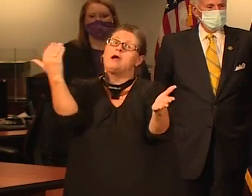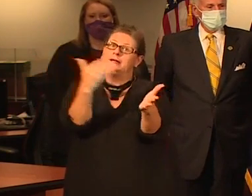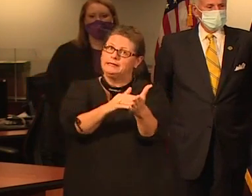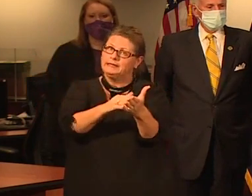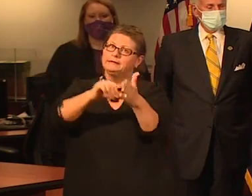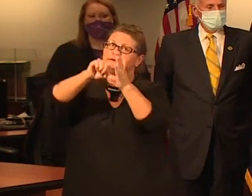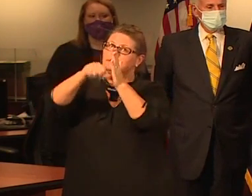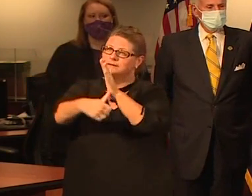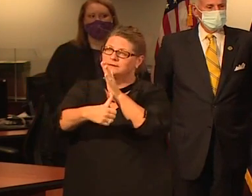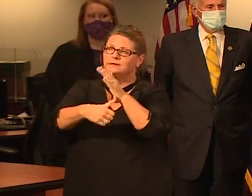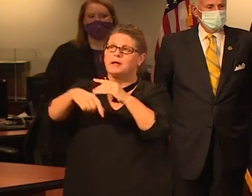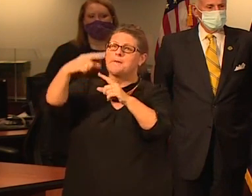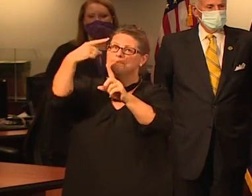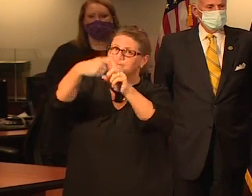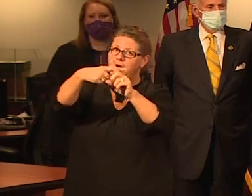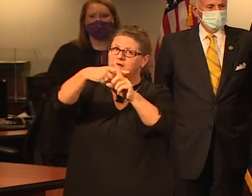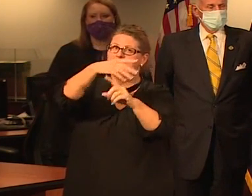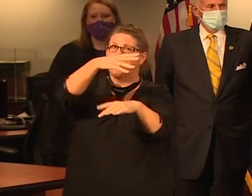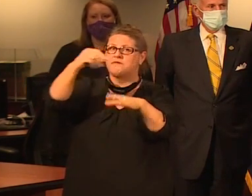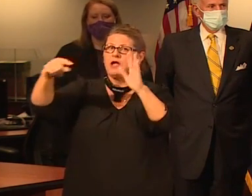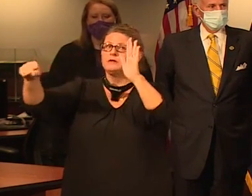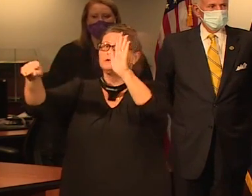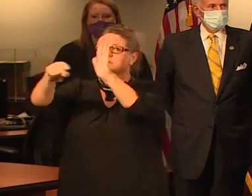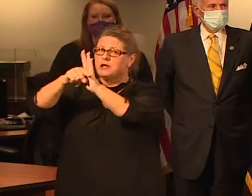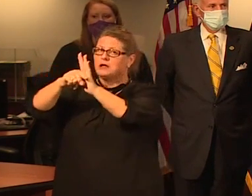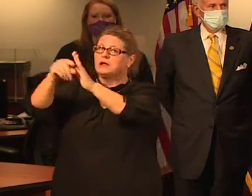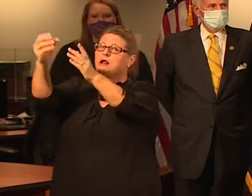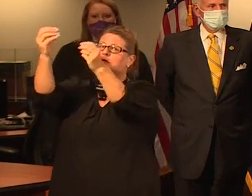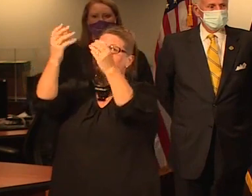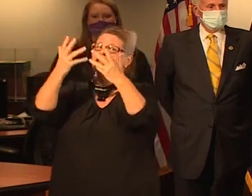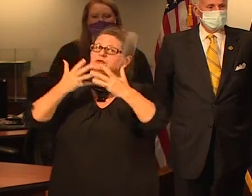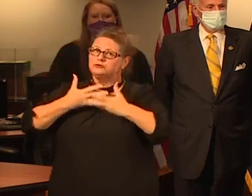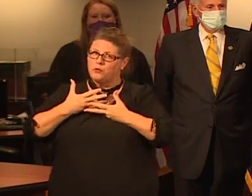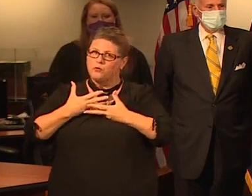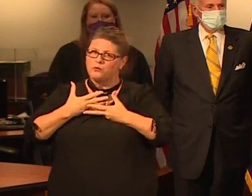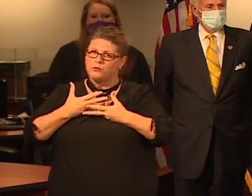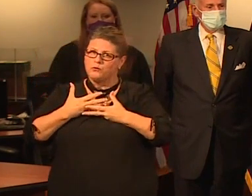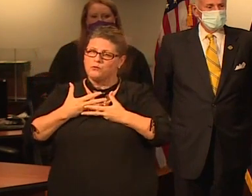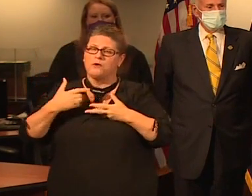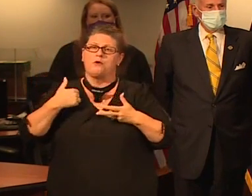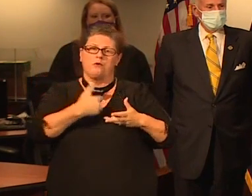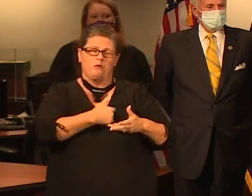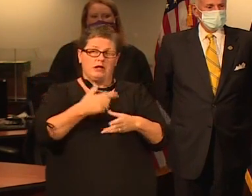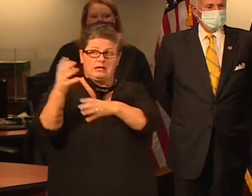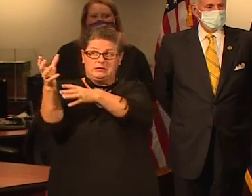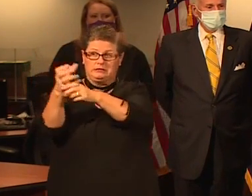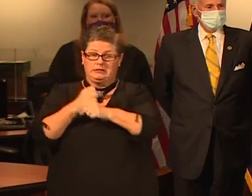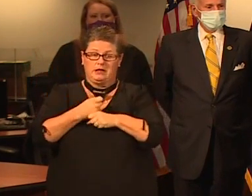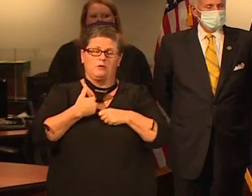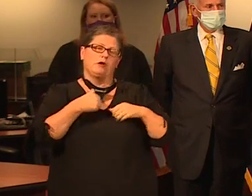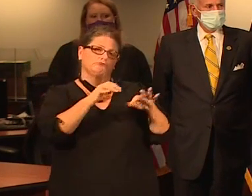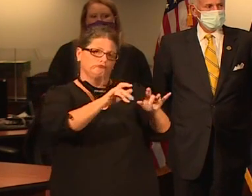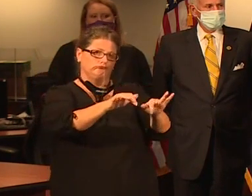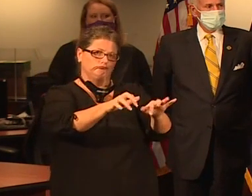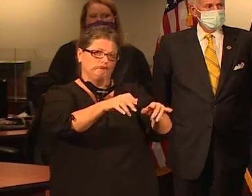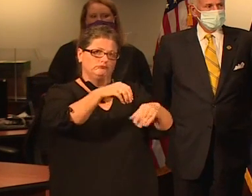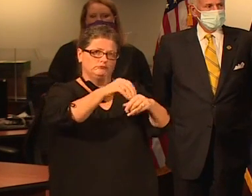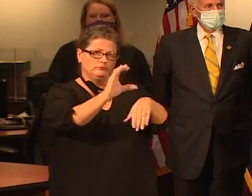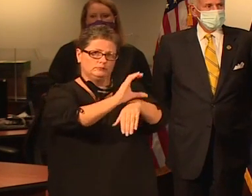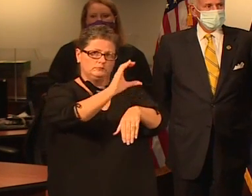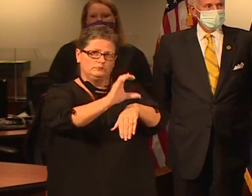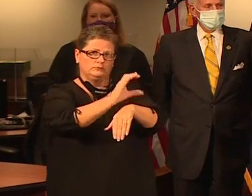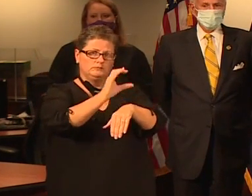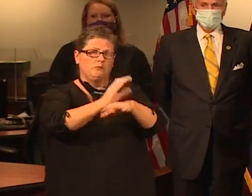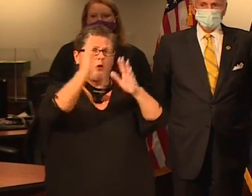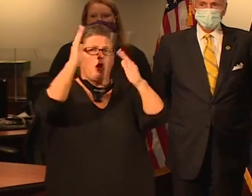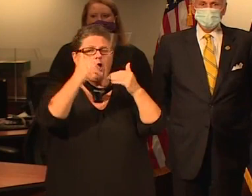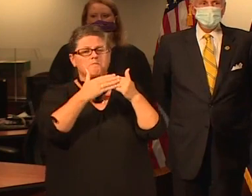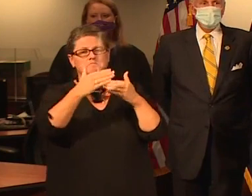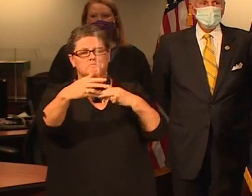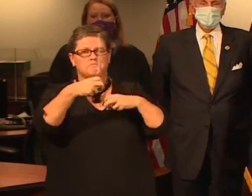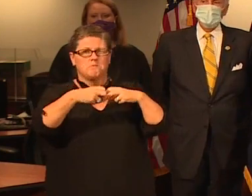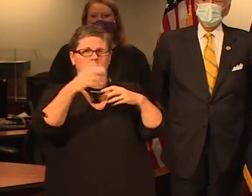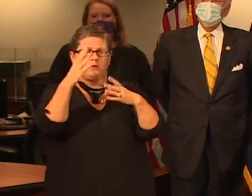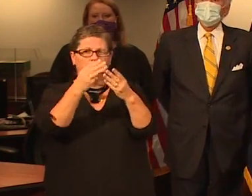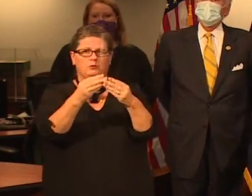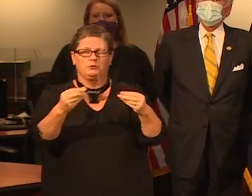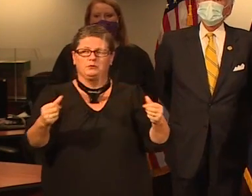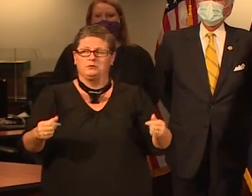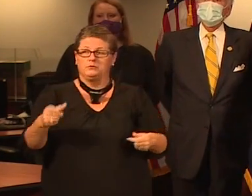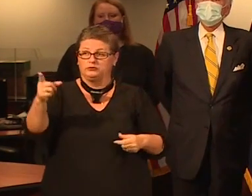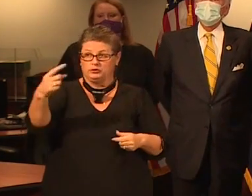IT VERY CLEAR TO EVERYONE, THAT NEGATIVES AND POSITIVES ARE TO BE REPORTED TO DHEC AND THOSE ARE BEING ENTERED INTO THE SYSTEM WHEN WE GET THEM, AND SO THAT SHOULD